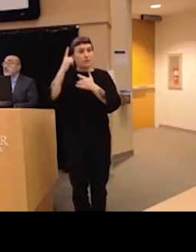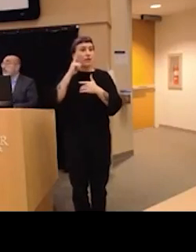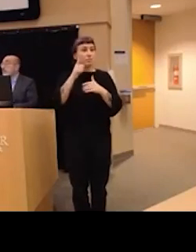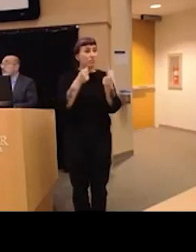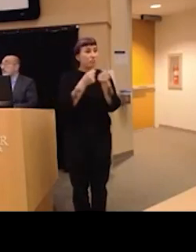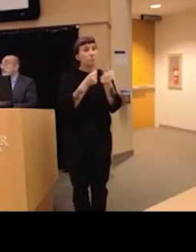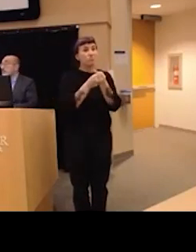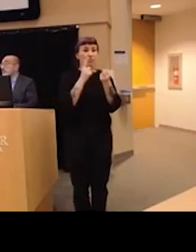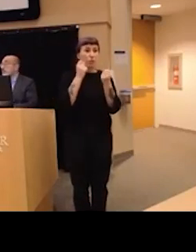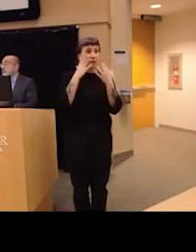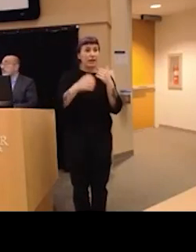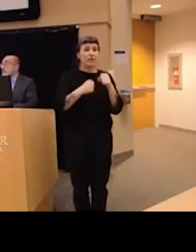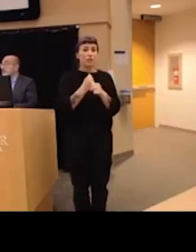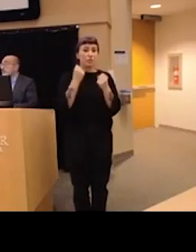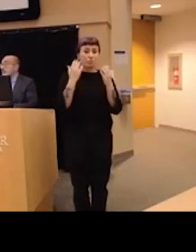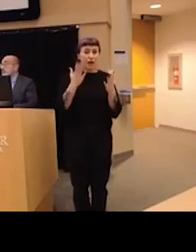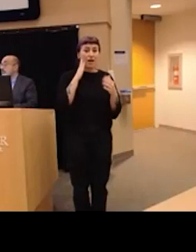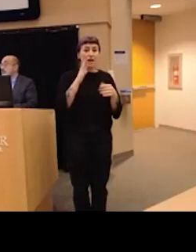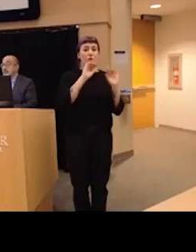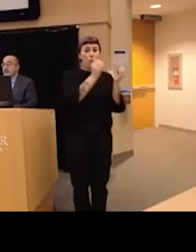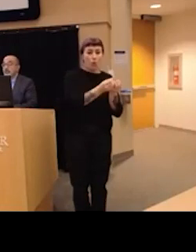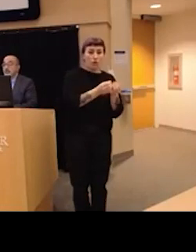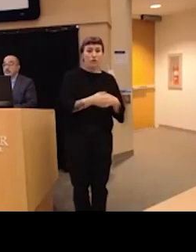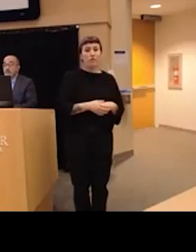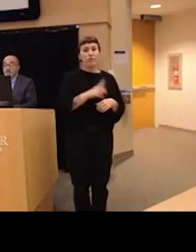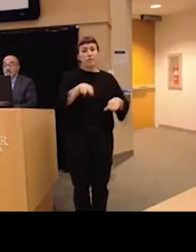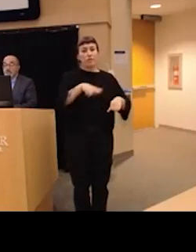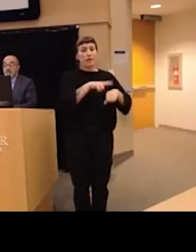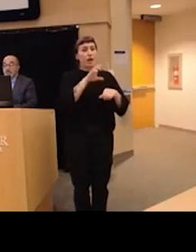many many organizations the National Academy medicine has had prominent um reports on this